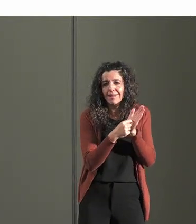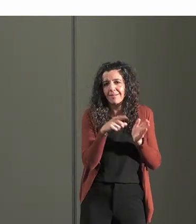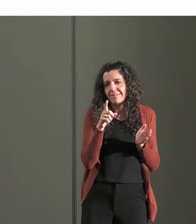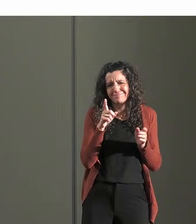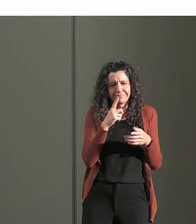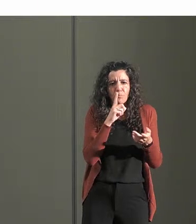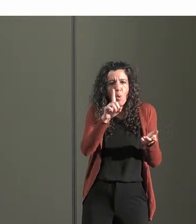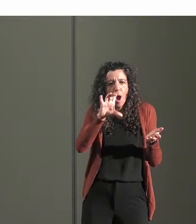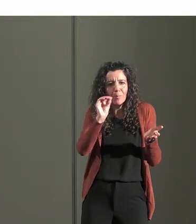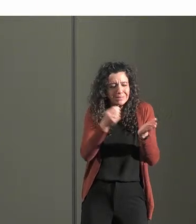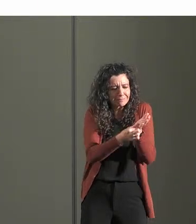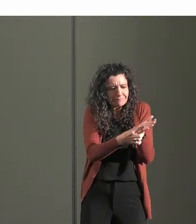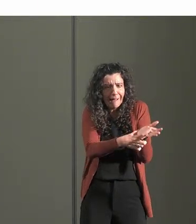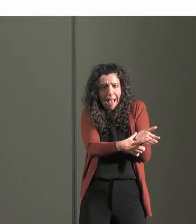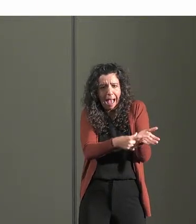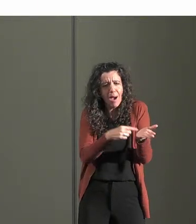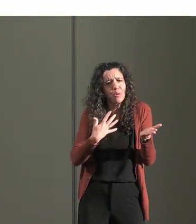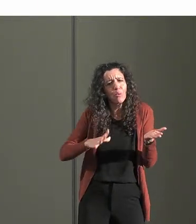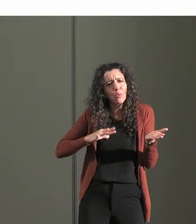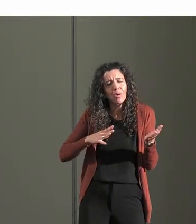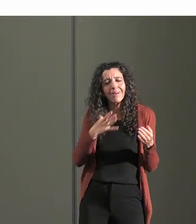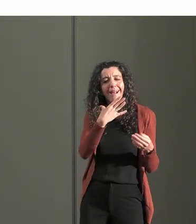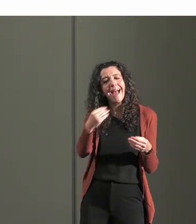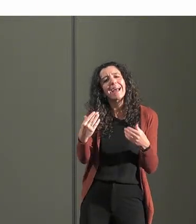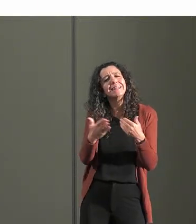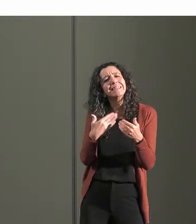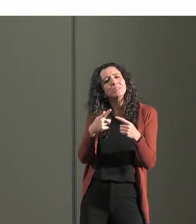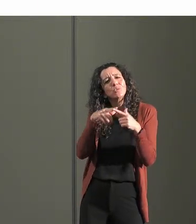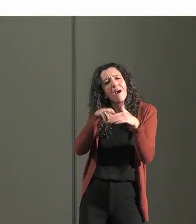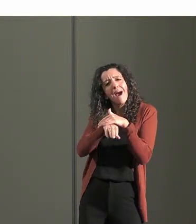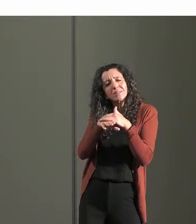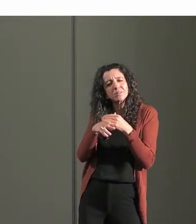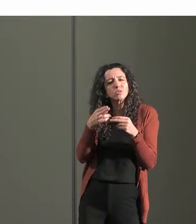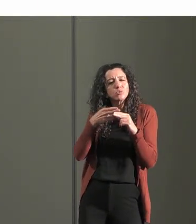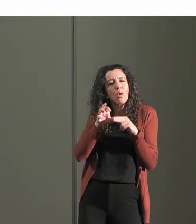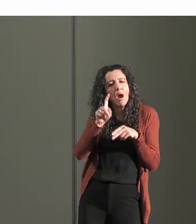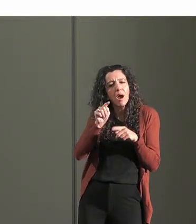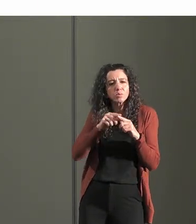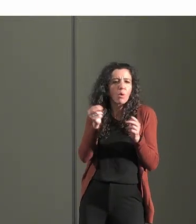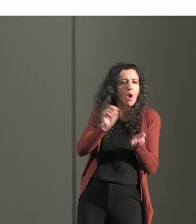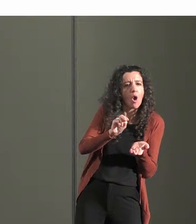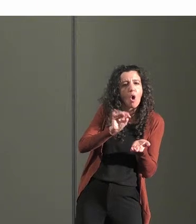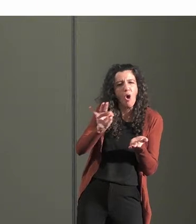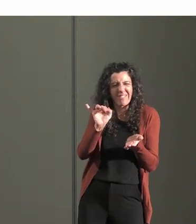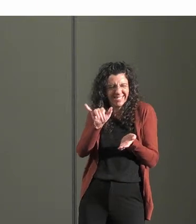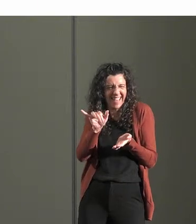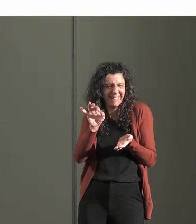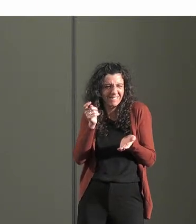We improve the had aingfication you could pinch 100% easily and